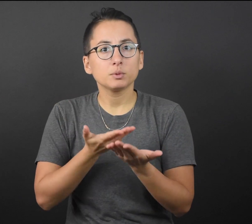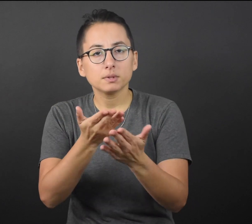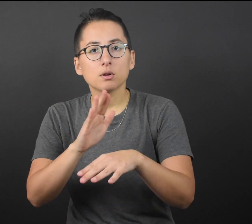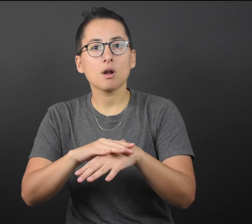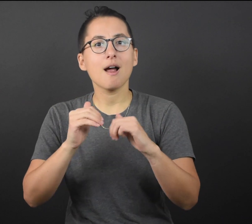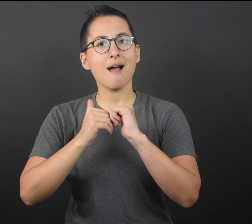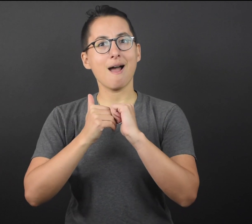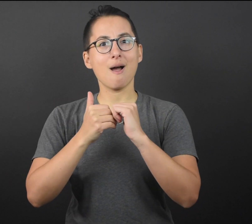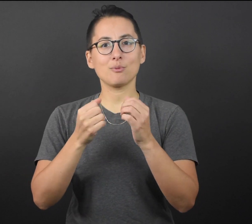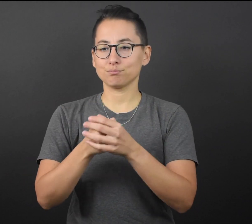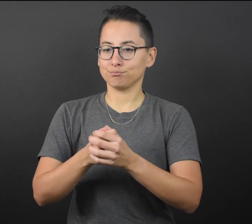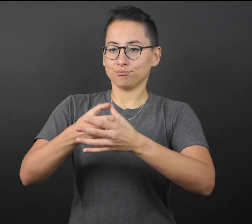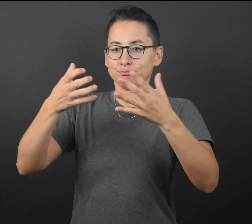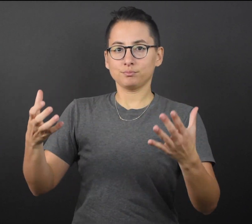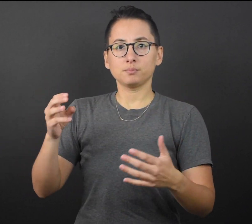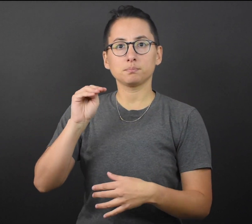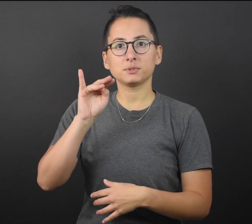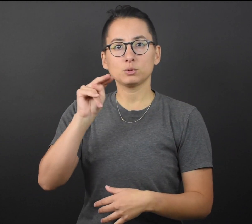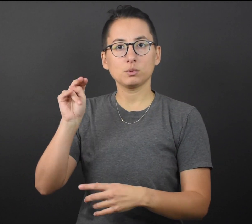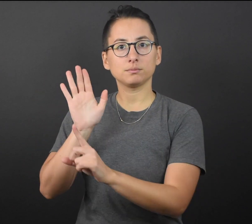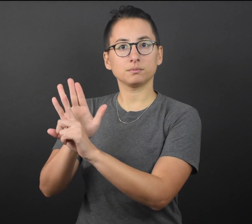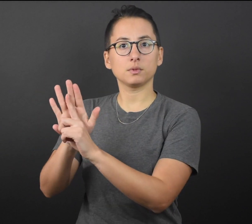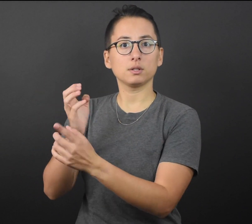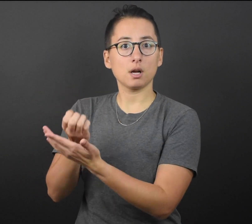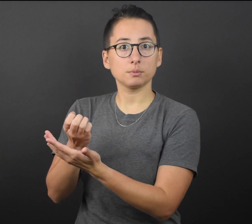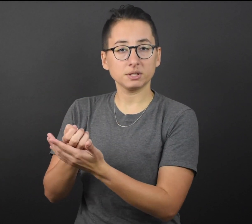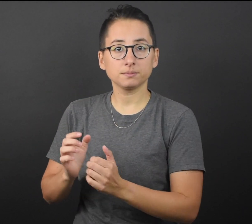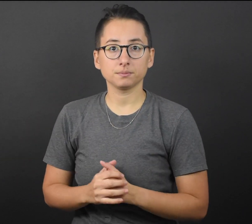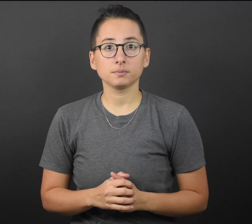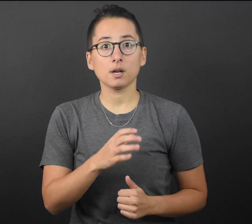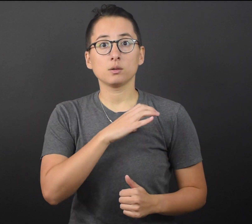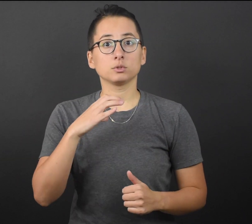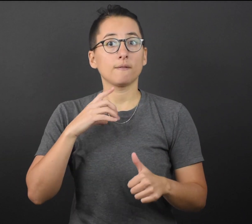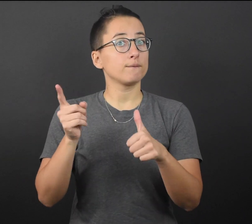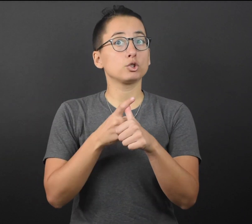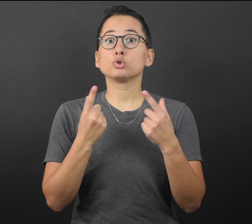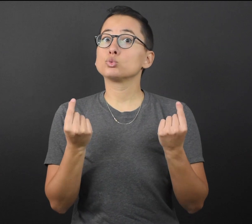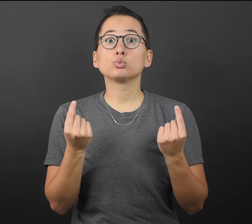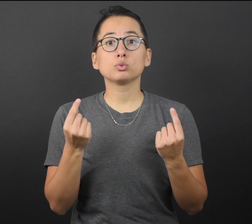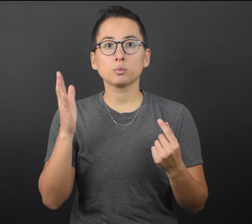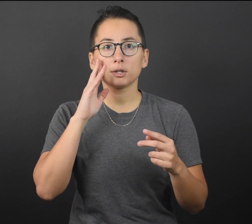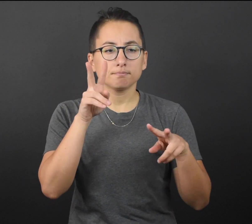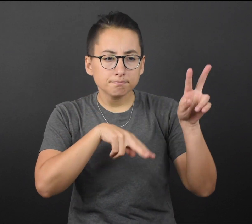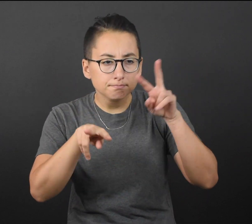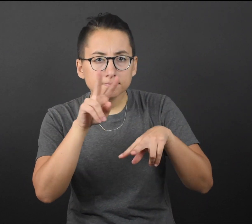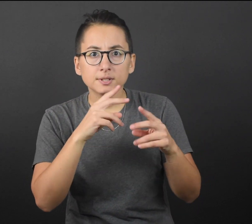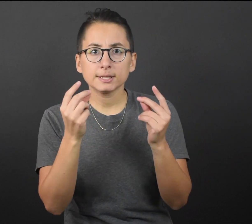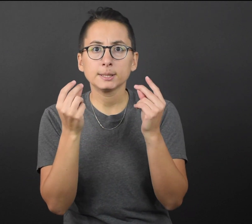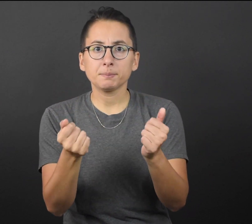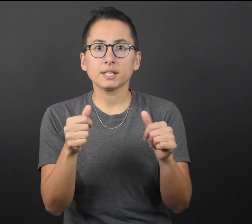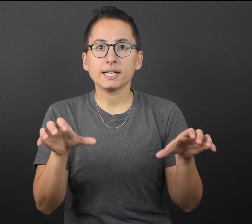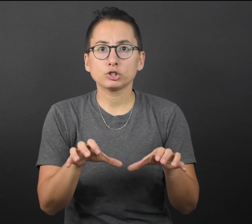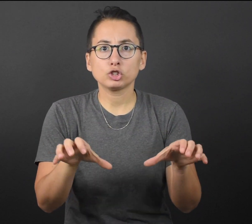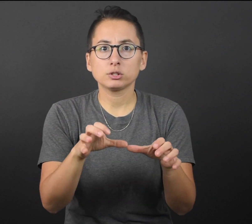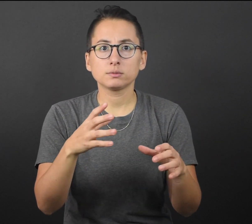expanding Minnesota’s economy. The Council will first identify immediate actions, potential